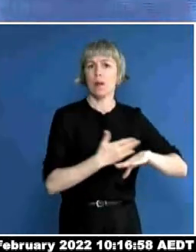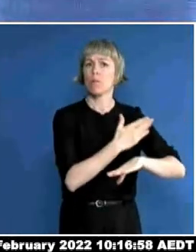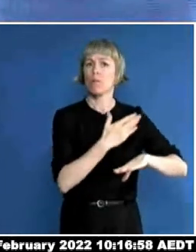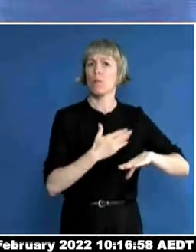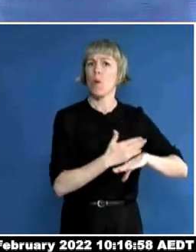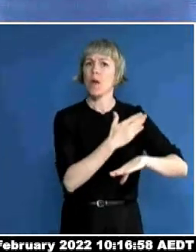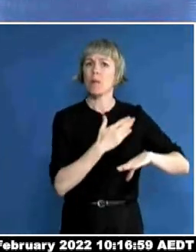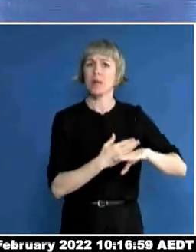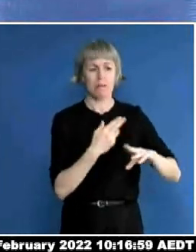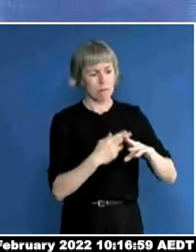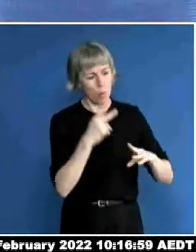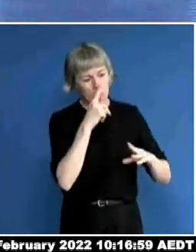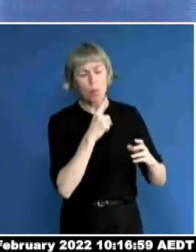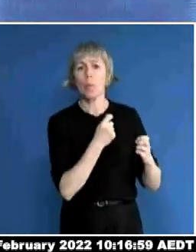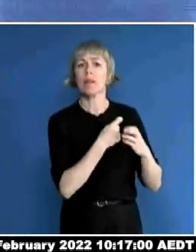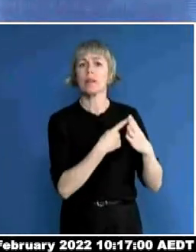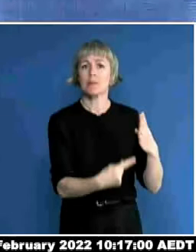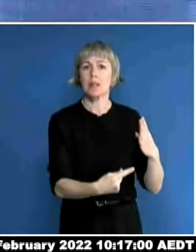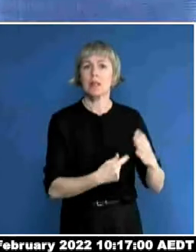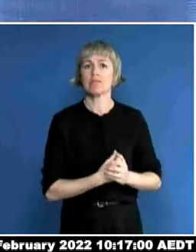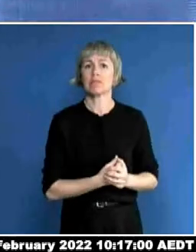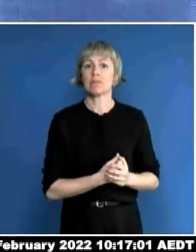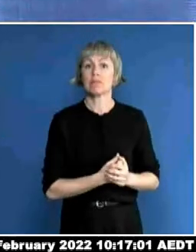has remained stagnant for the past 20 years.